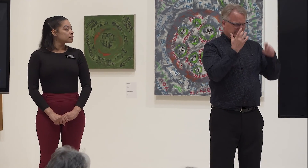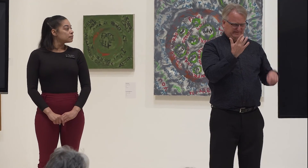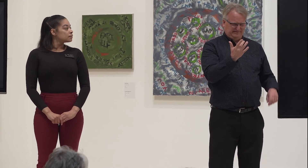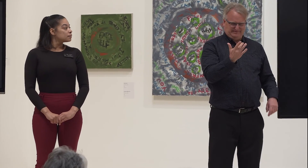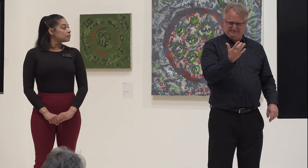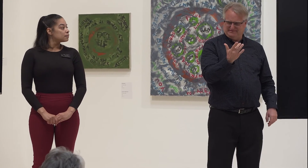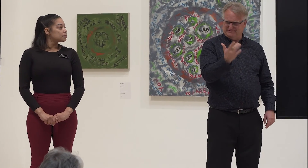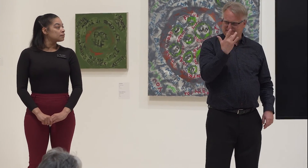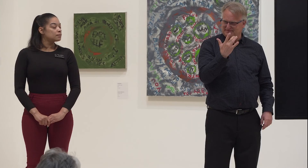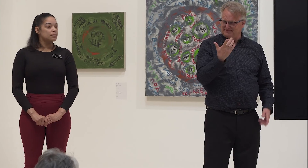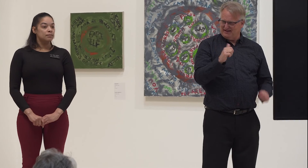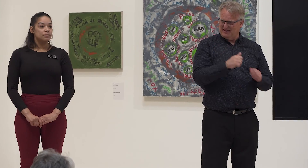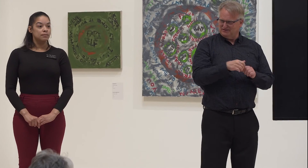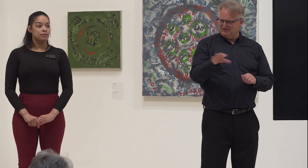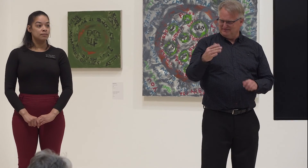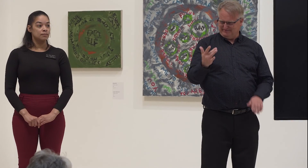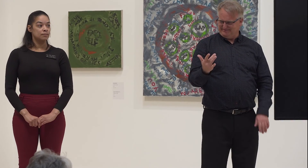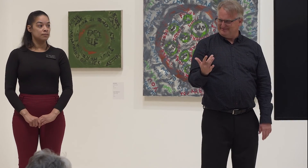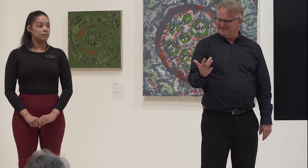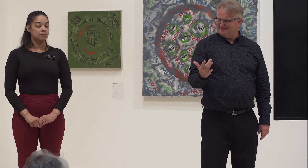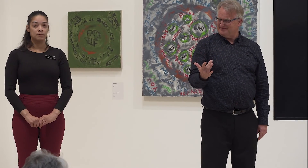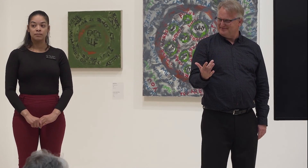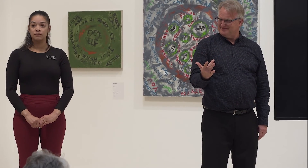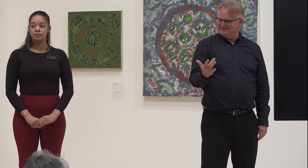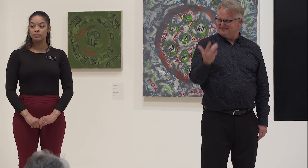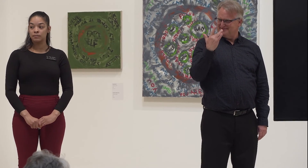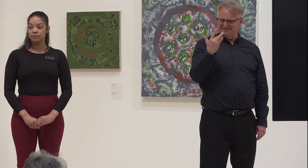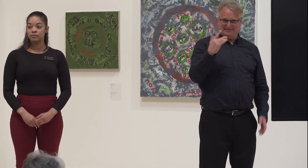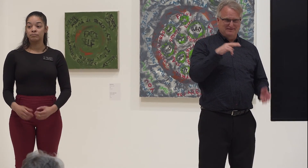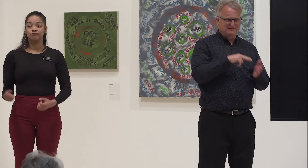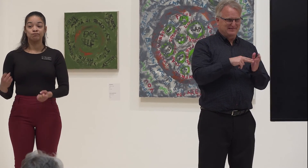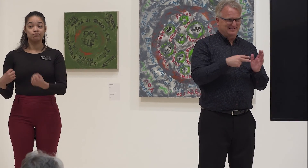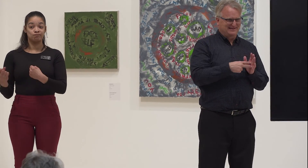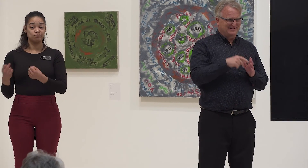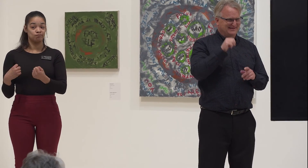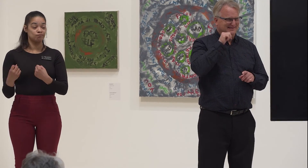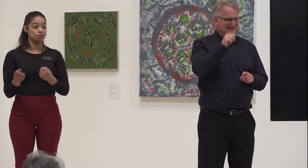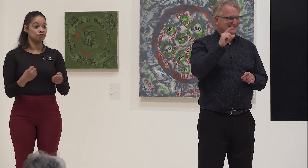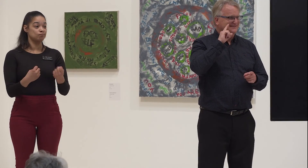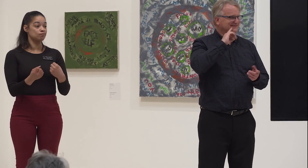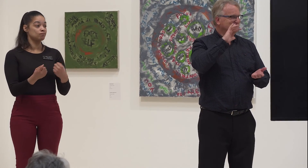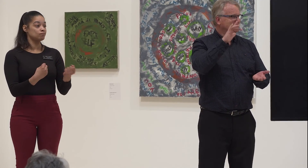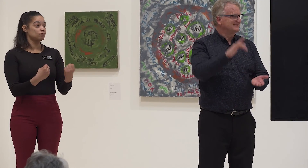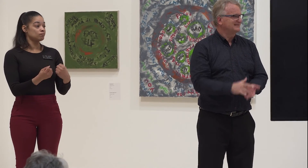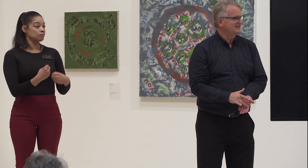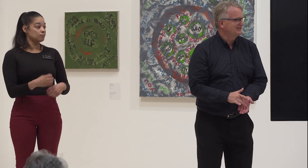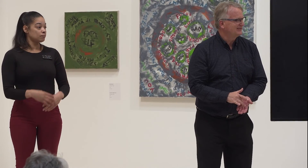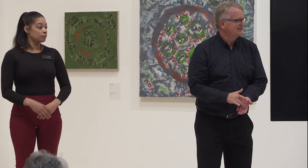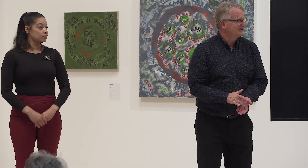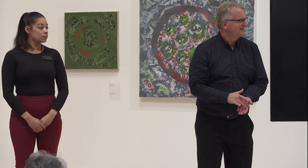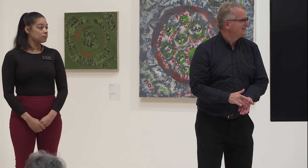then that's not engaging. That's not effective. It's not Deaf centered or Deaf friendly.